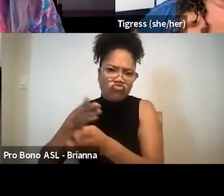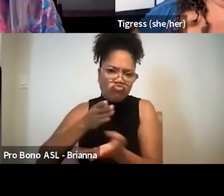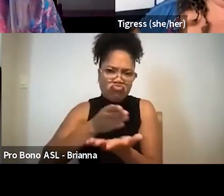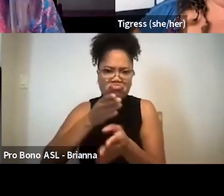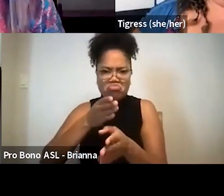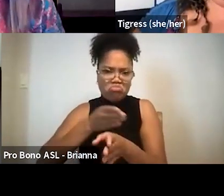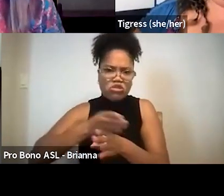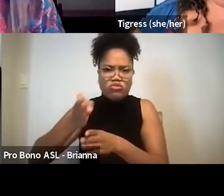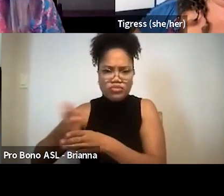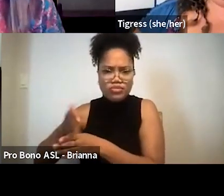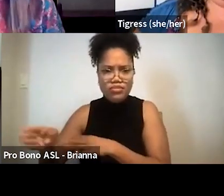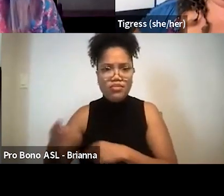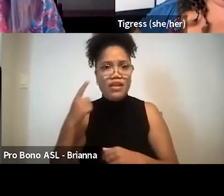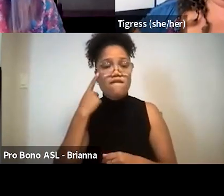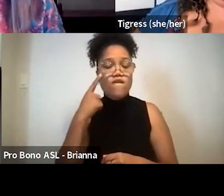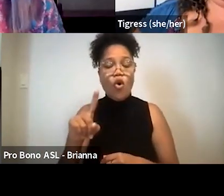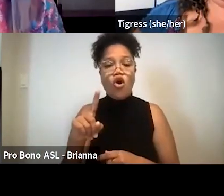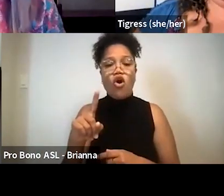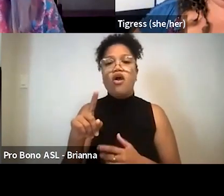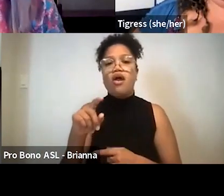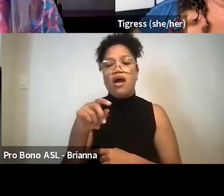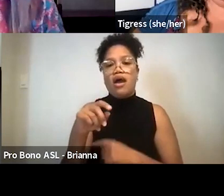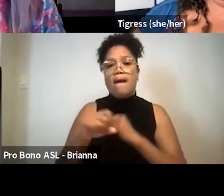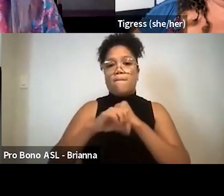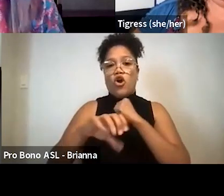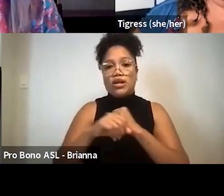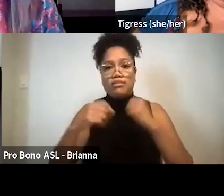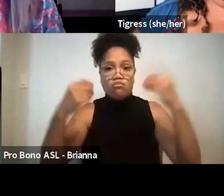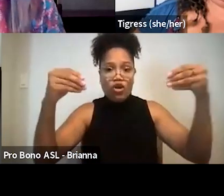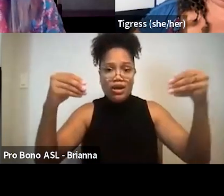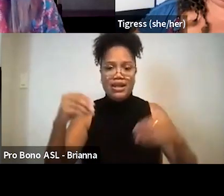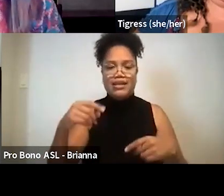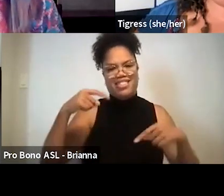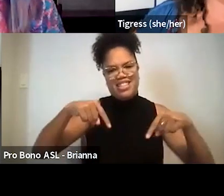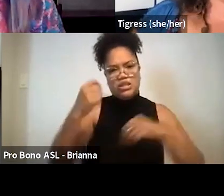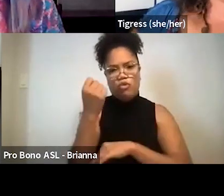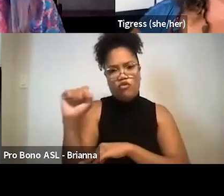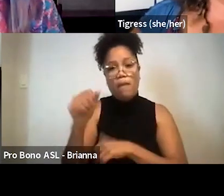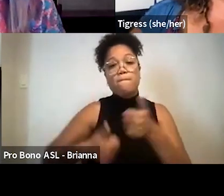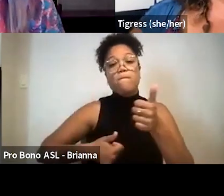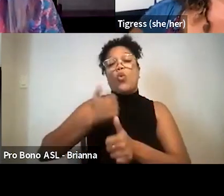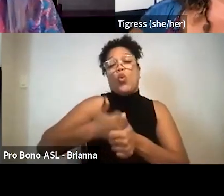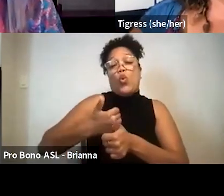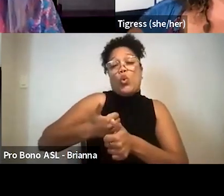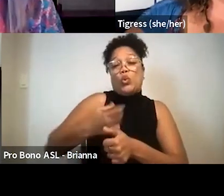and other marketing initiatives for this movement, primarily on social so but also in other ways.